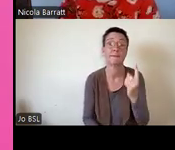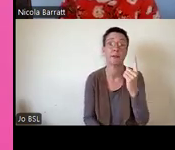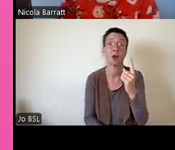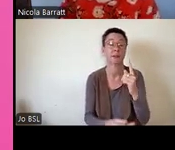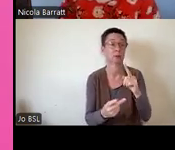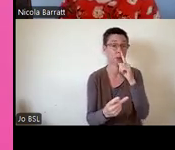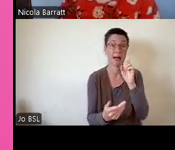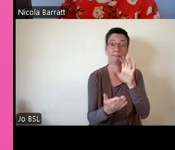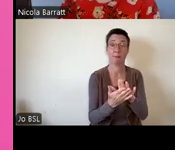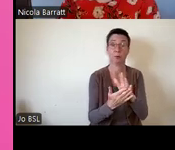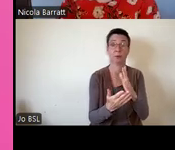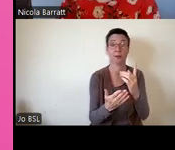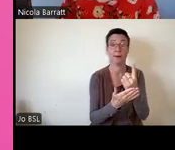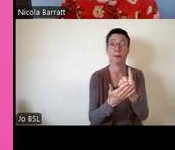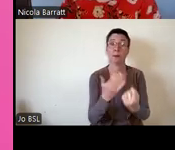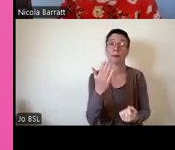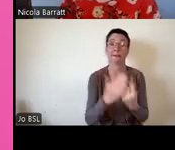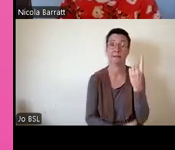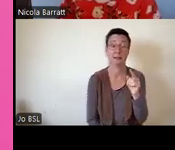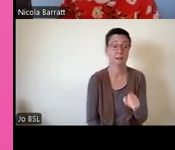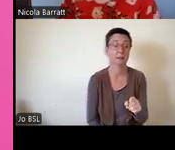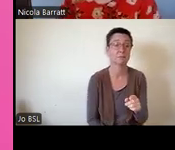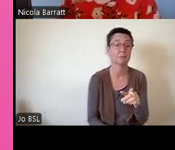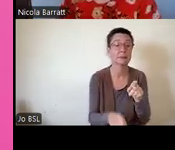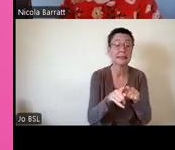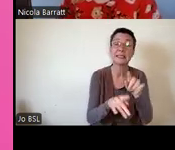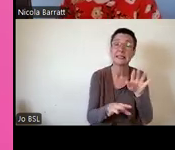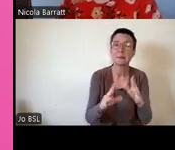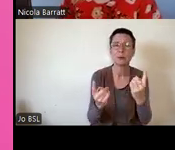You can create events on here similar to those you make on Facebook.